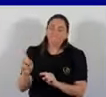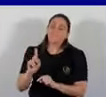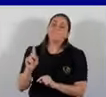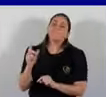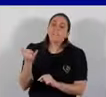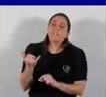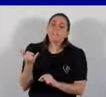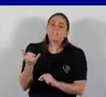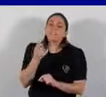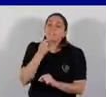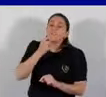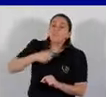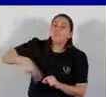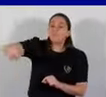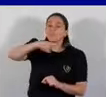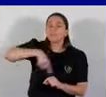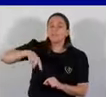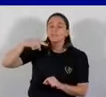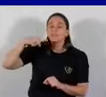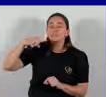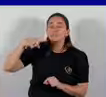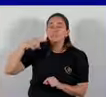But not only that if you examine national accounts